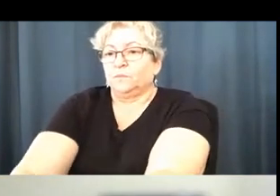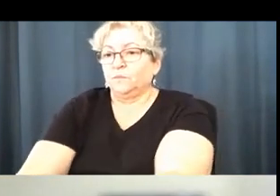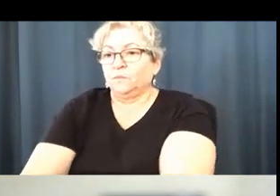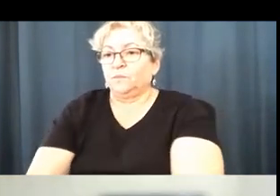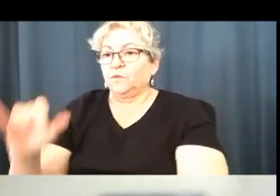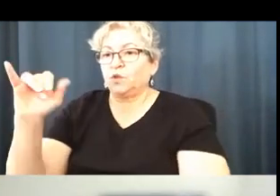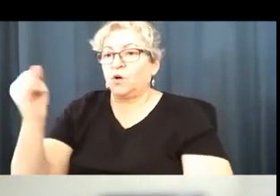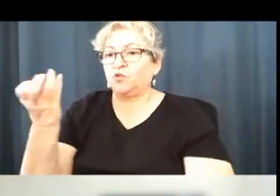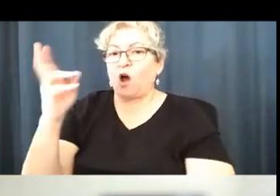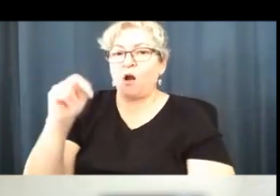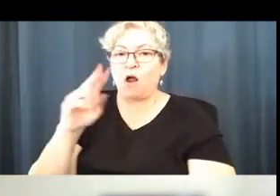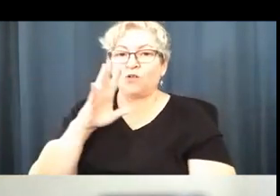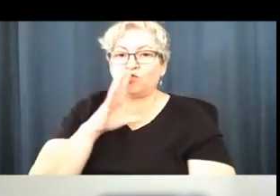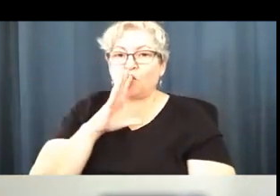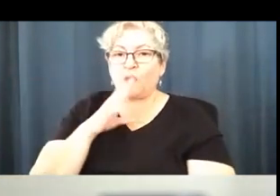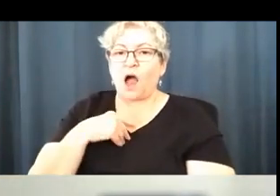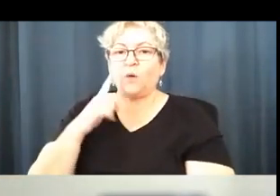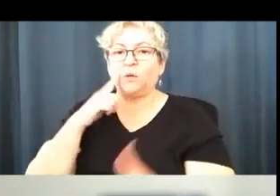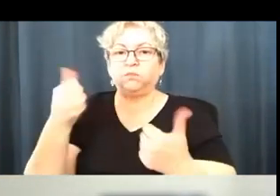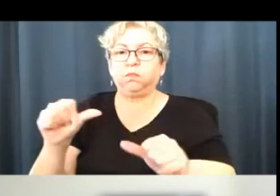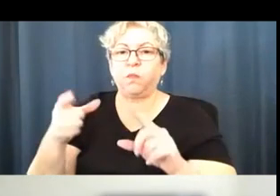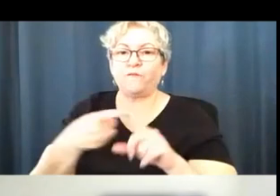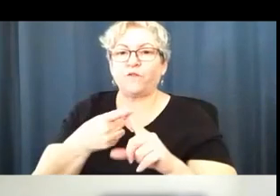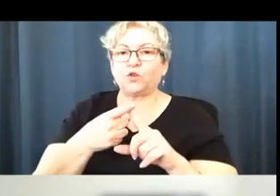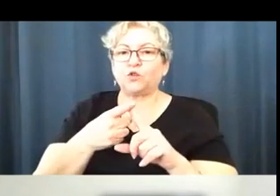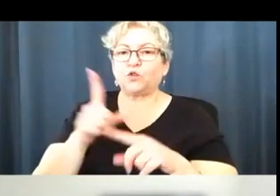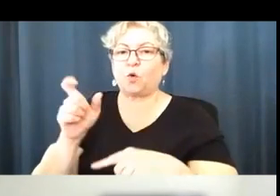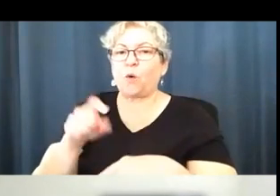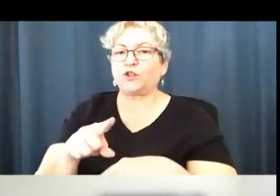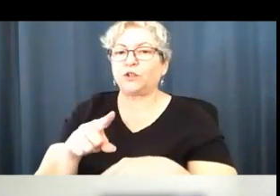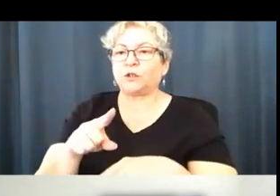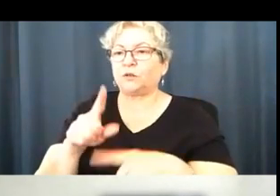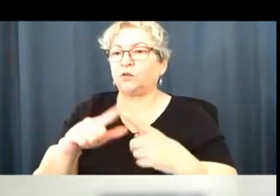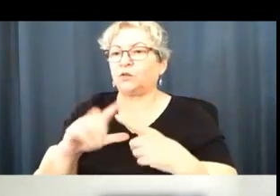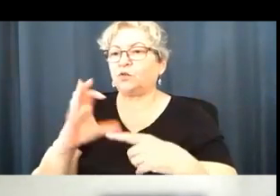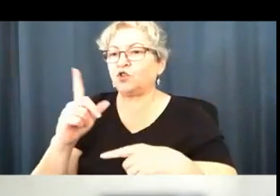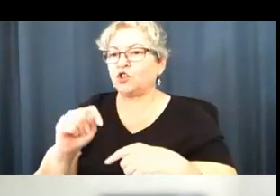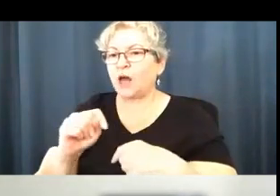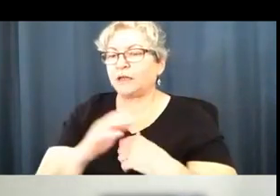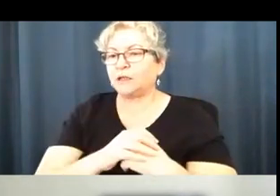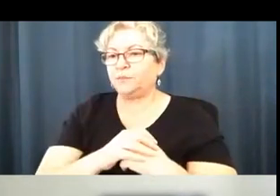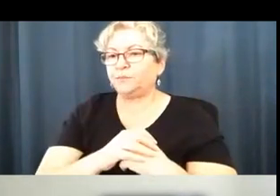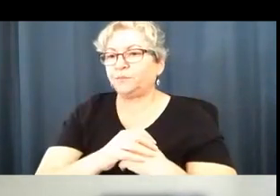and put up the first questions in the chat before we open it up to those on the call for them to mute themselves.